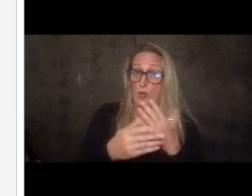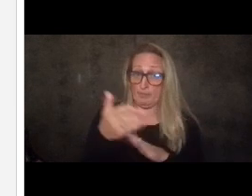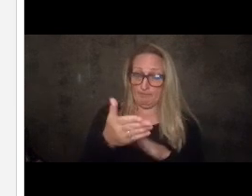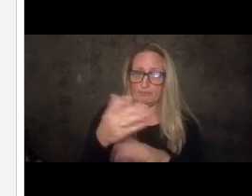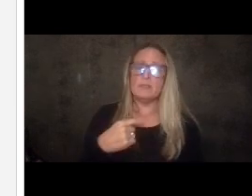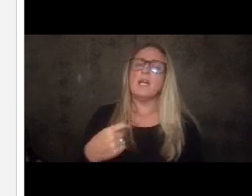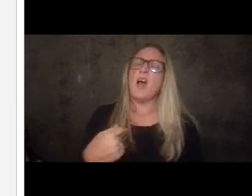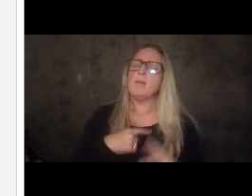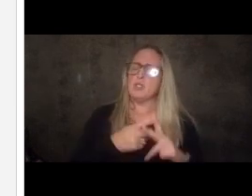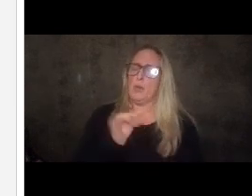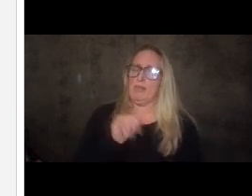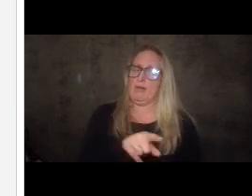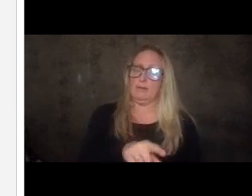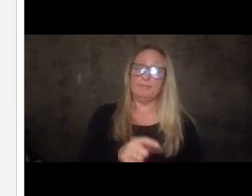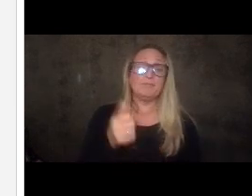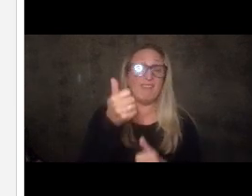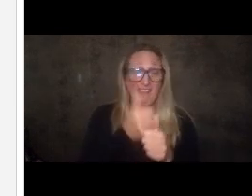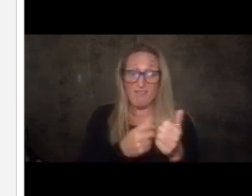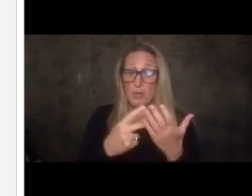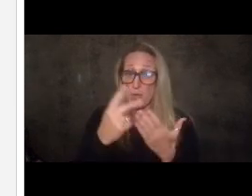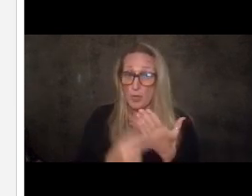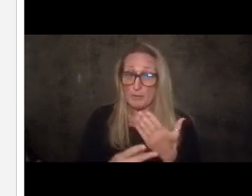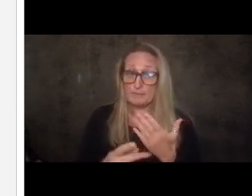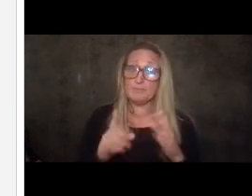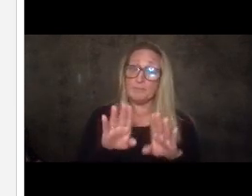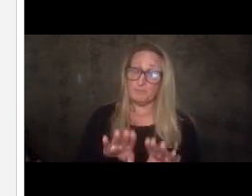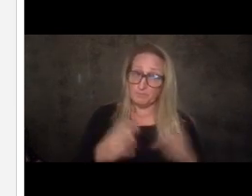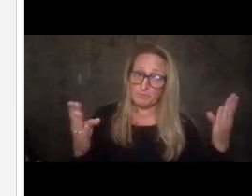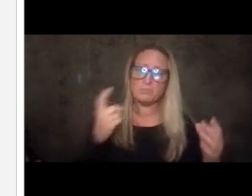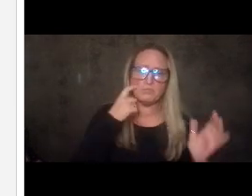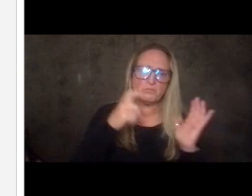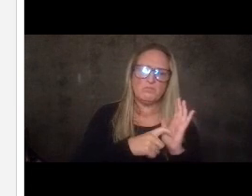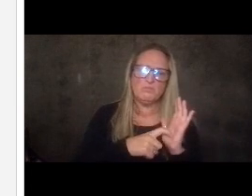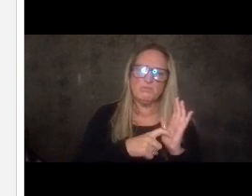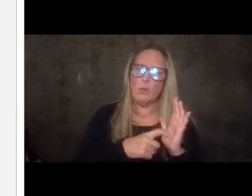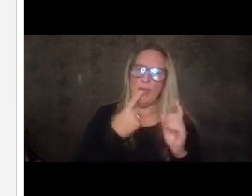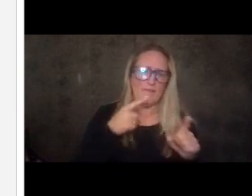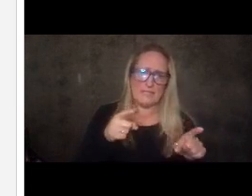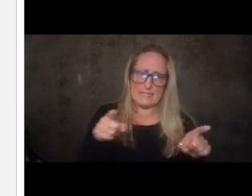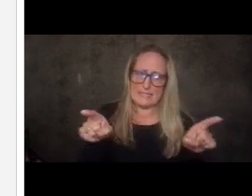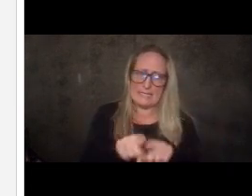going to start. Every program that I'm going to open here you'll notice will have this same opening stage.